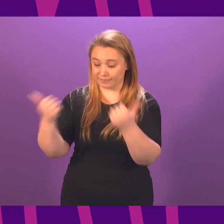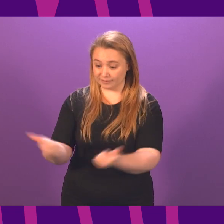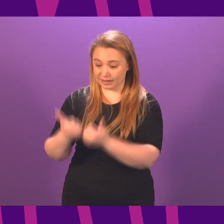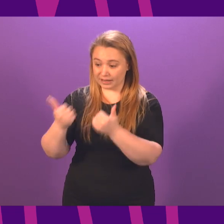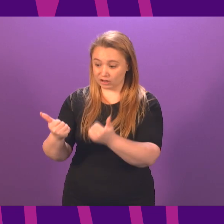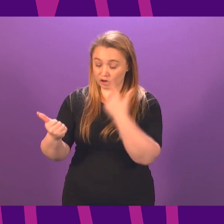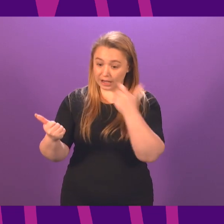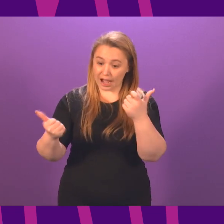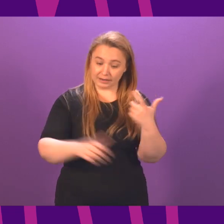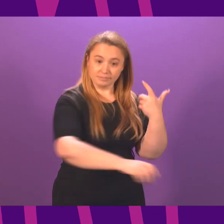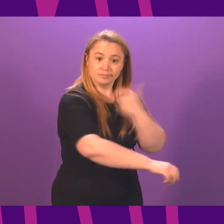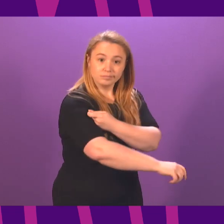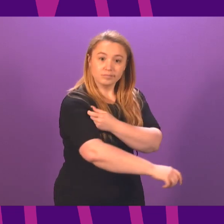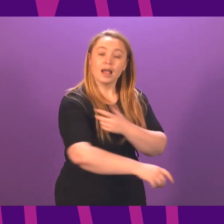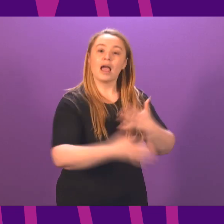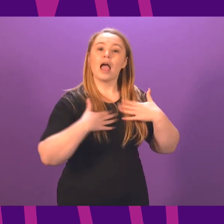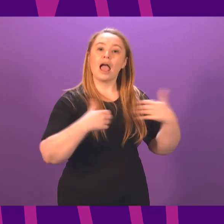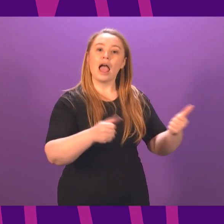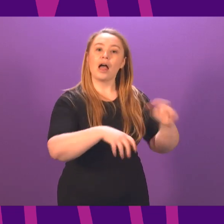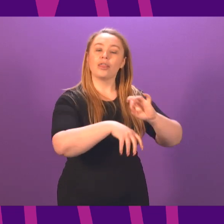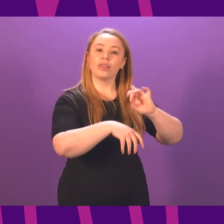doses for healthcare professionals, which the British Medical Association has called for?